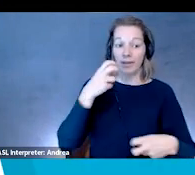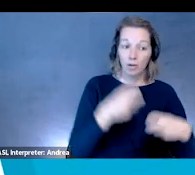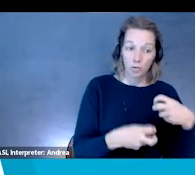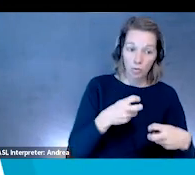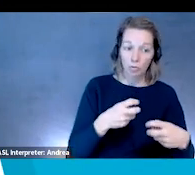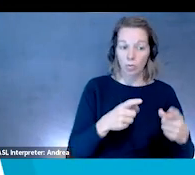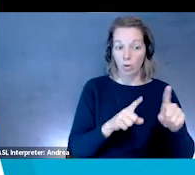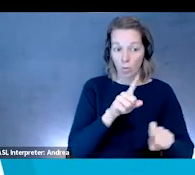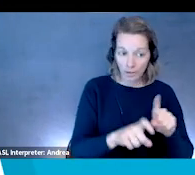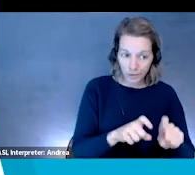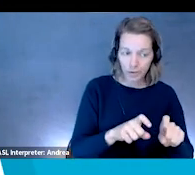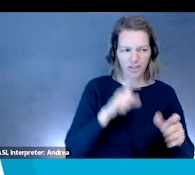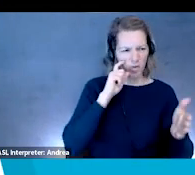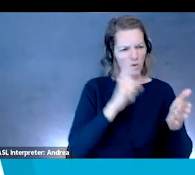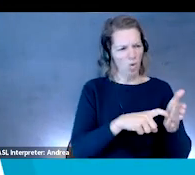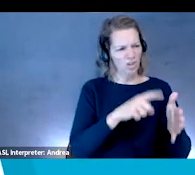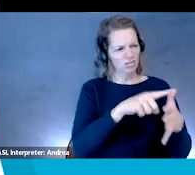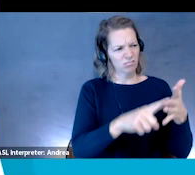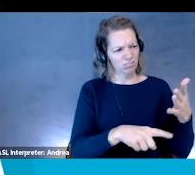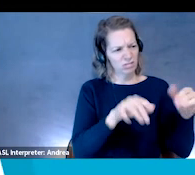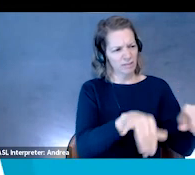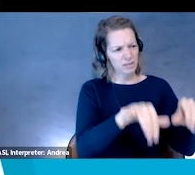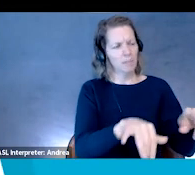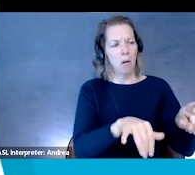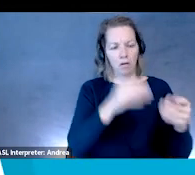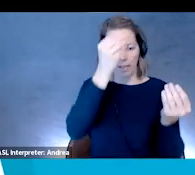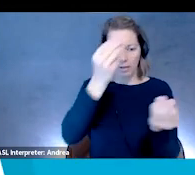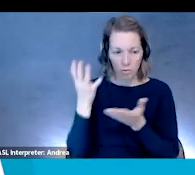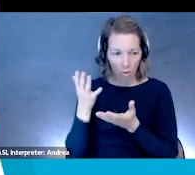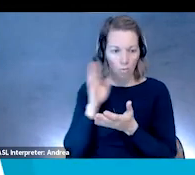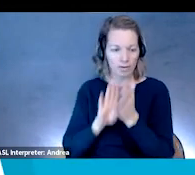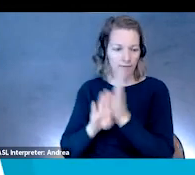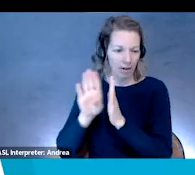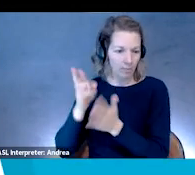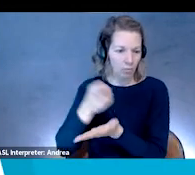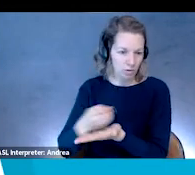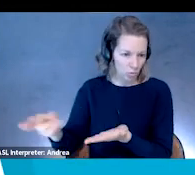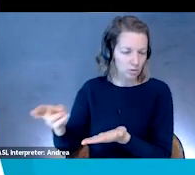EQUALITY.ORG,/CAP. WE WANT TO HEAR WHAT IS HAPPENING. IF YOU ARE HAVING ISSUES OR HAVE QUESTIONS OR NOTICE